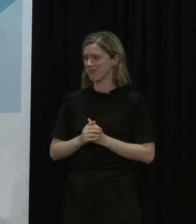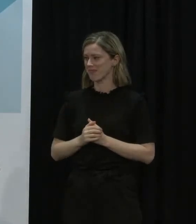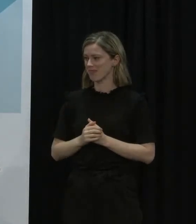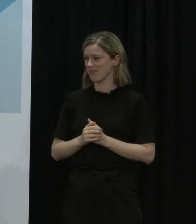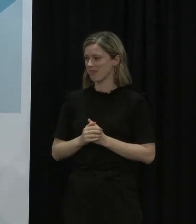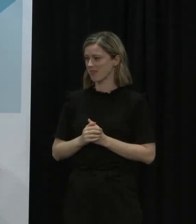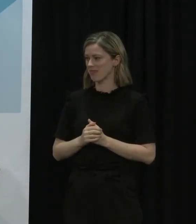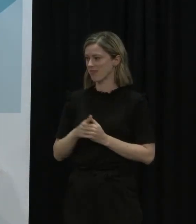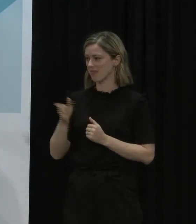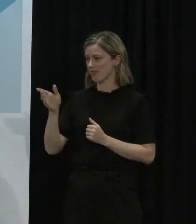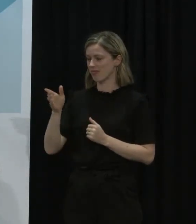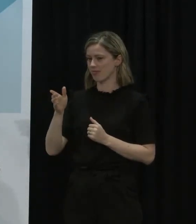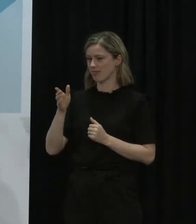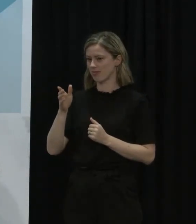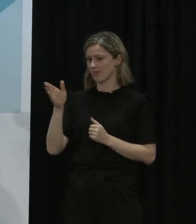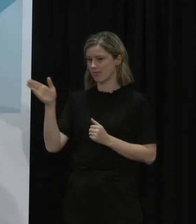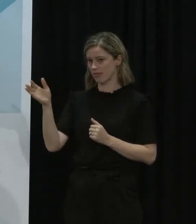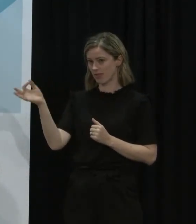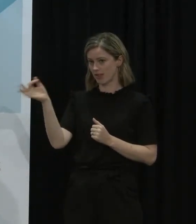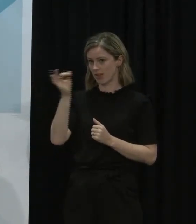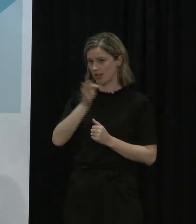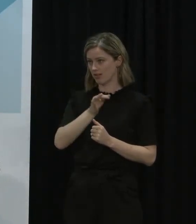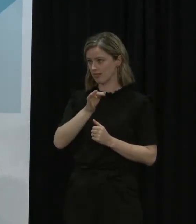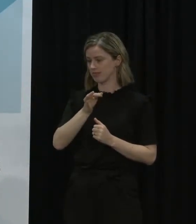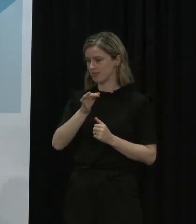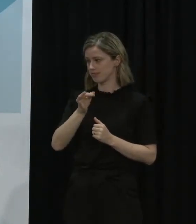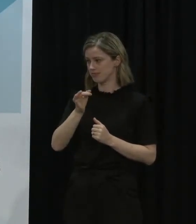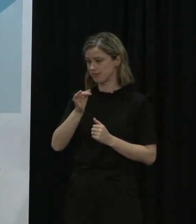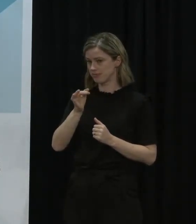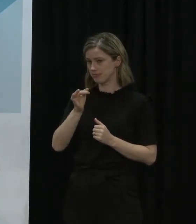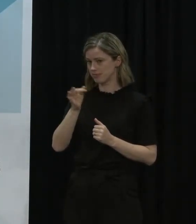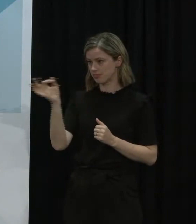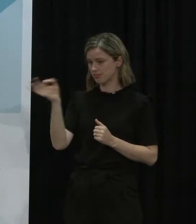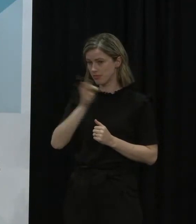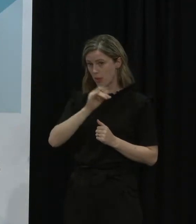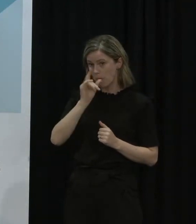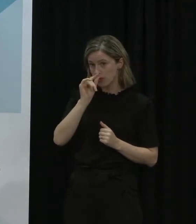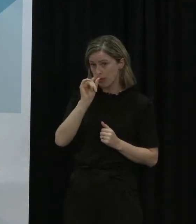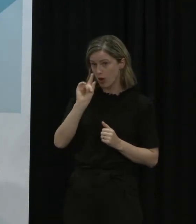What do you think about that?